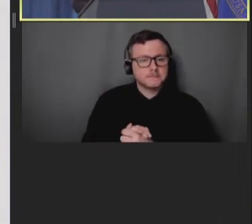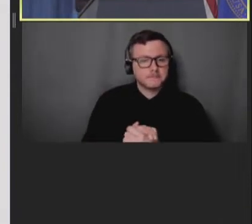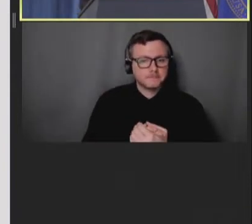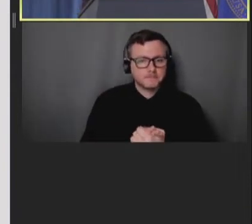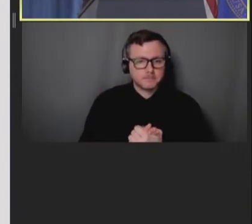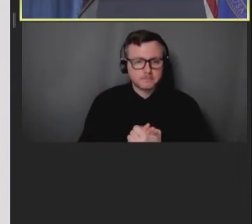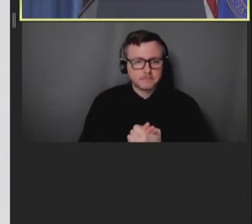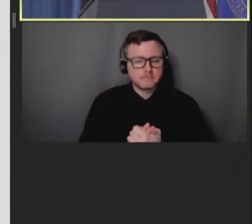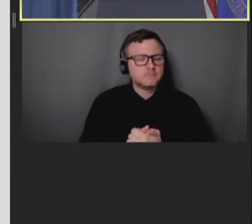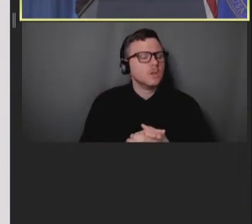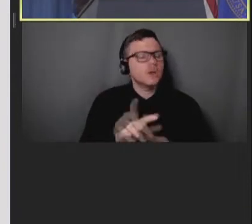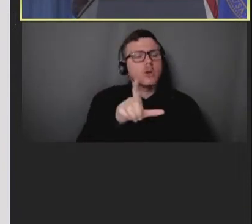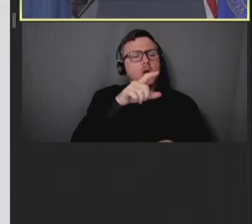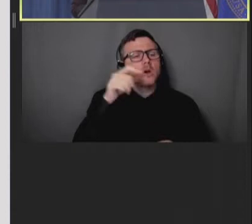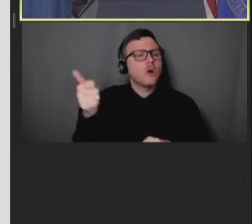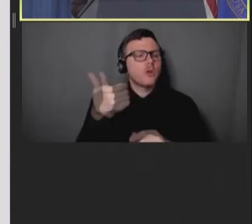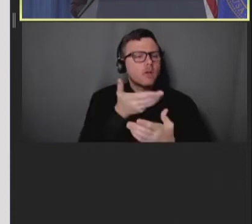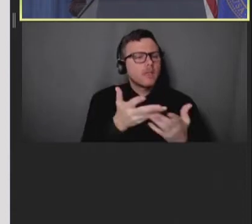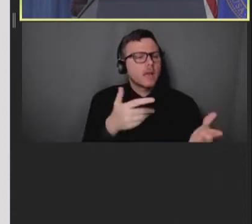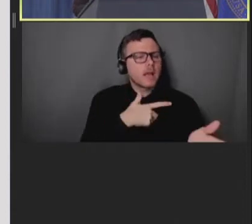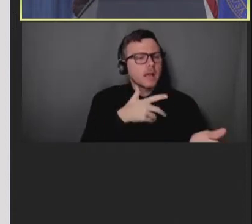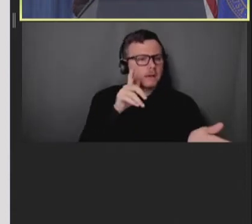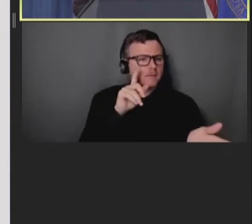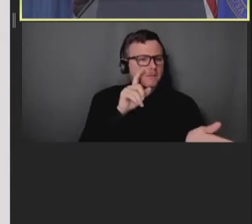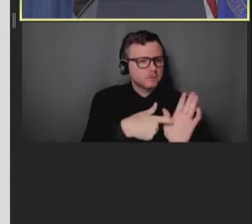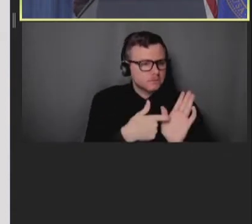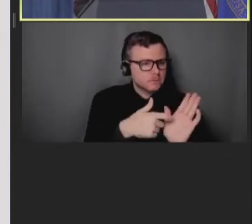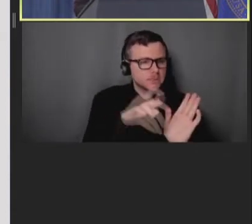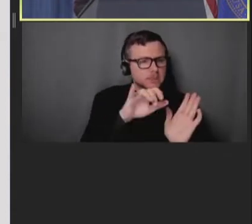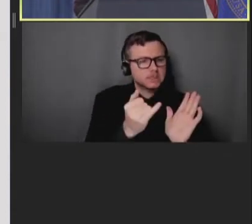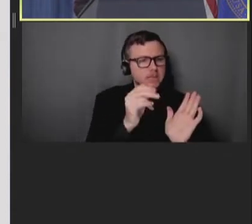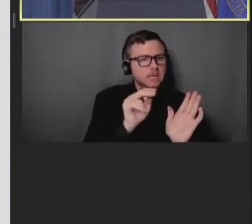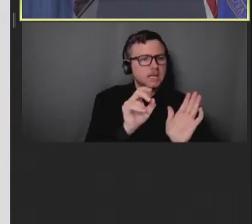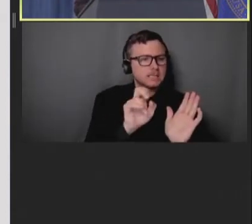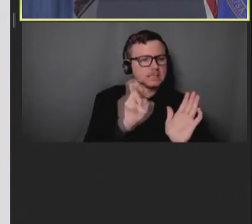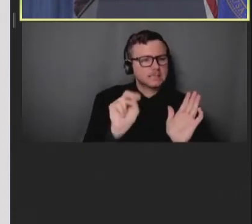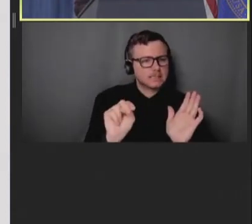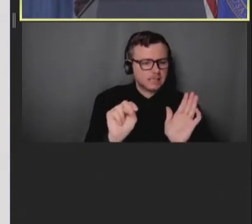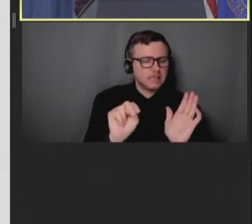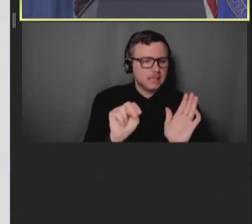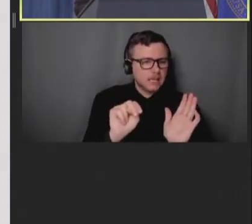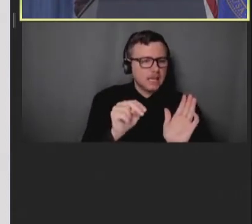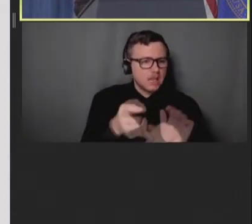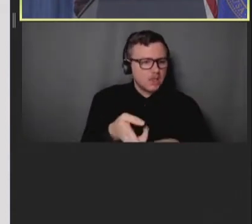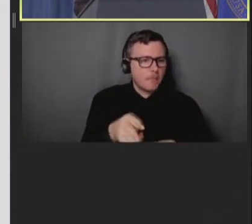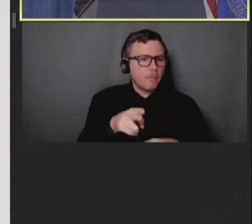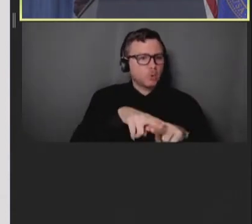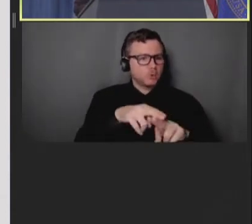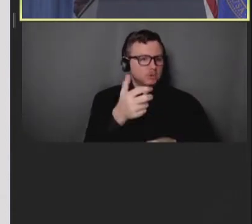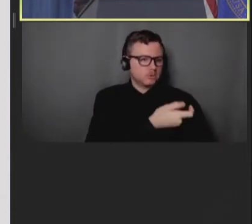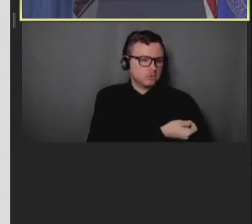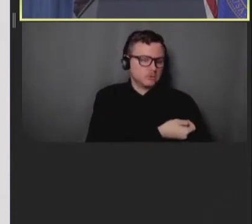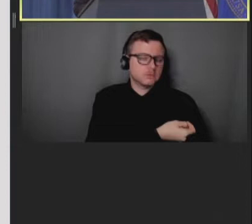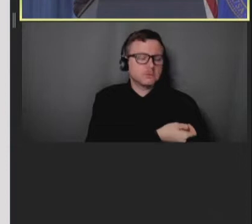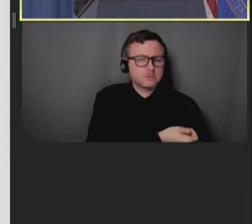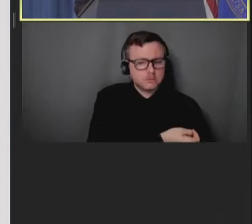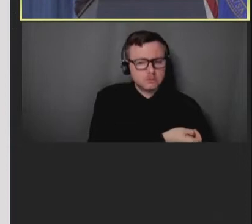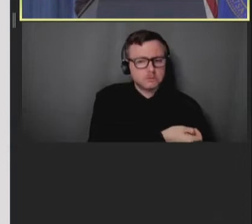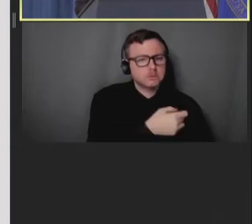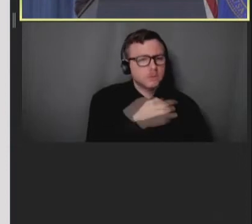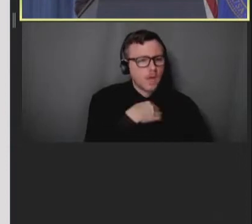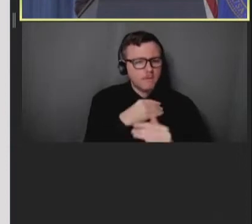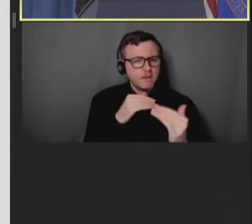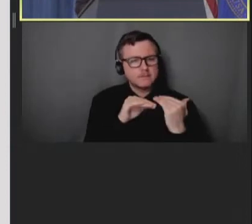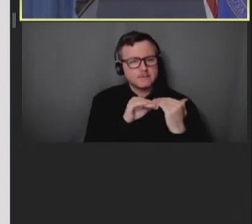Another finding that we noted is that with the Janssen boost, we saw a stabilization of